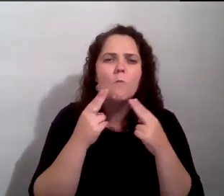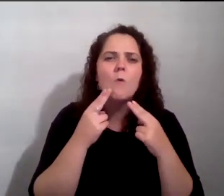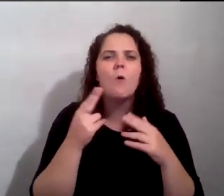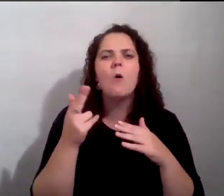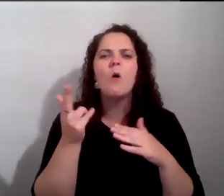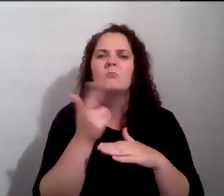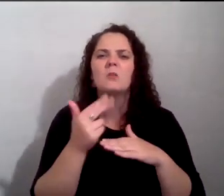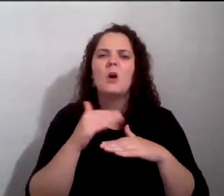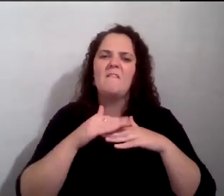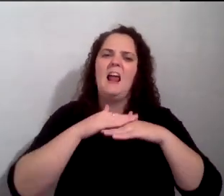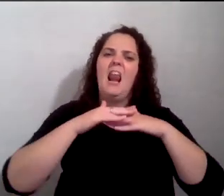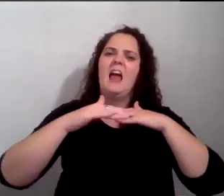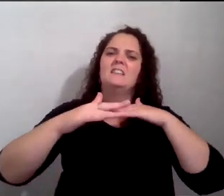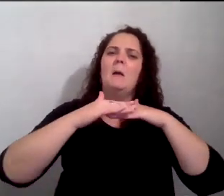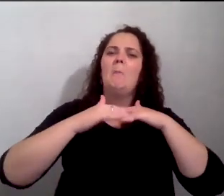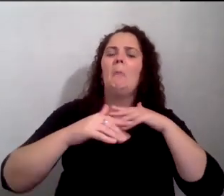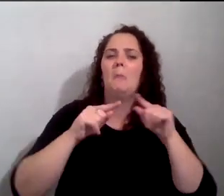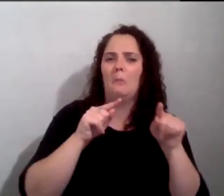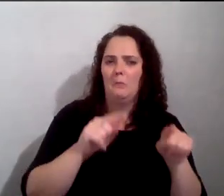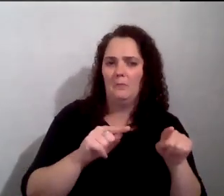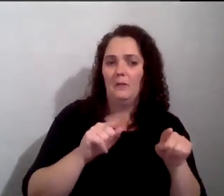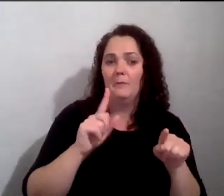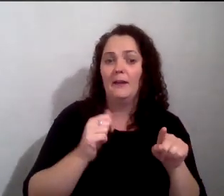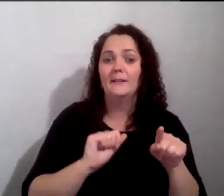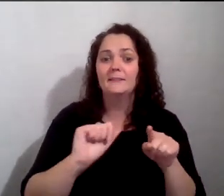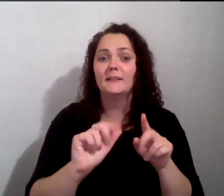depict these particular areas are absolutely from within